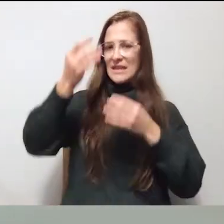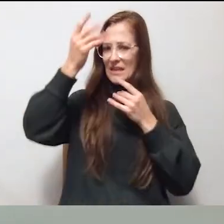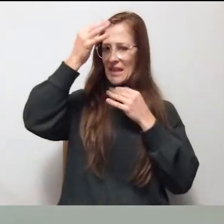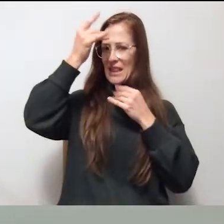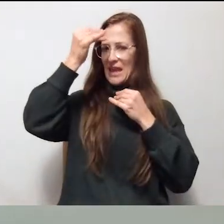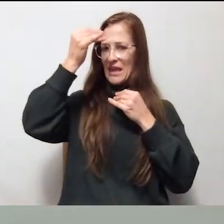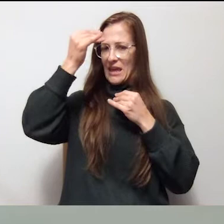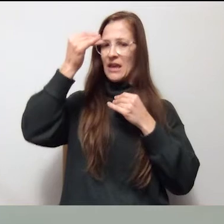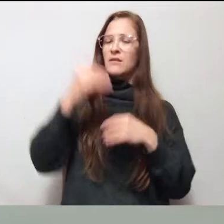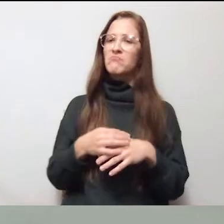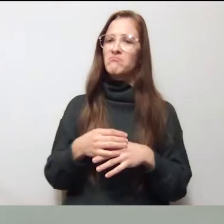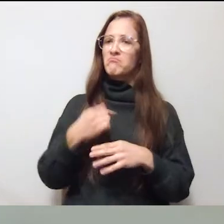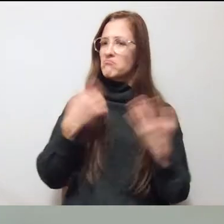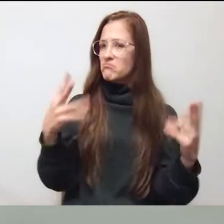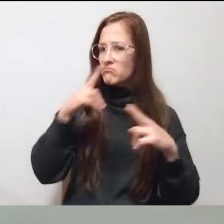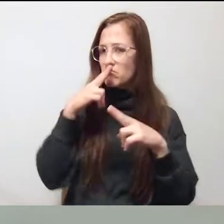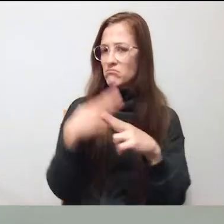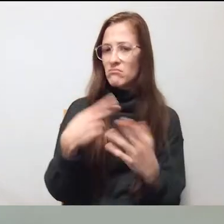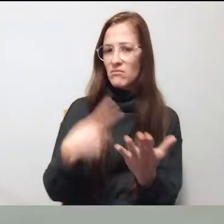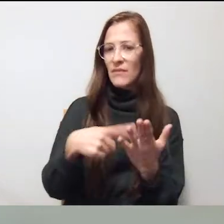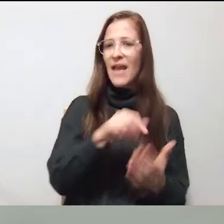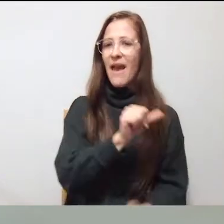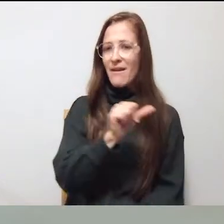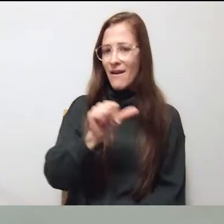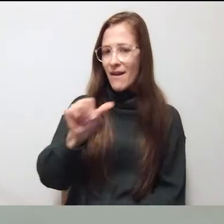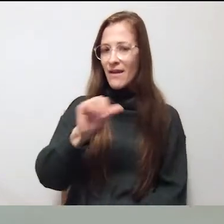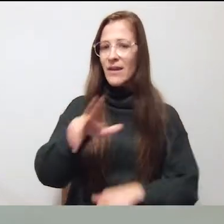So in the intro I talked about AAA and of course there's AAA,